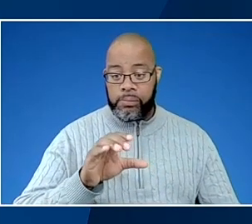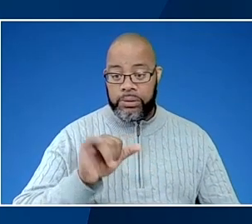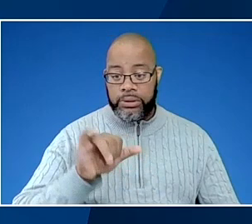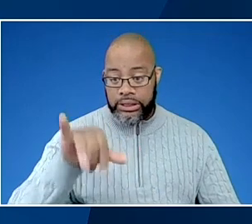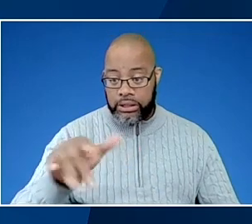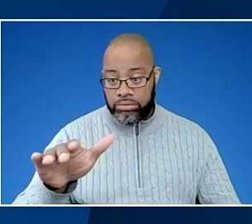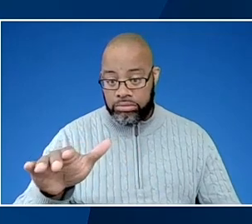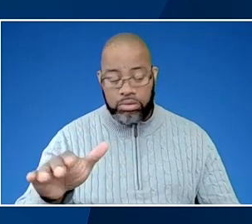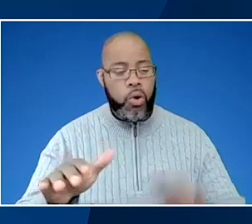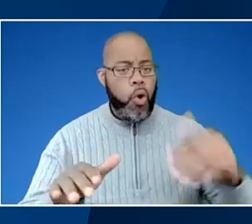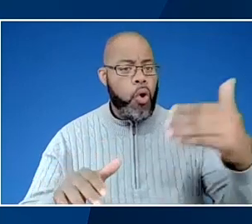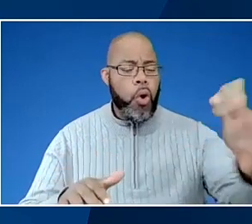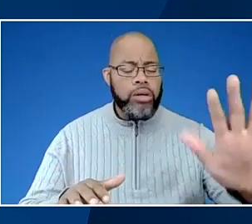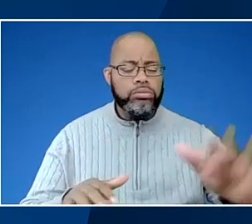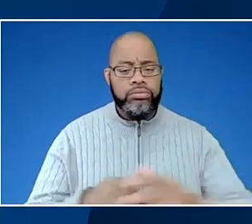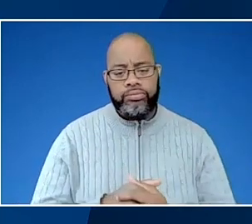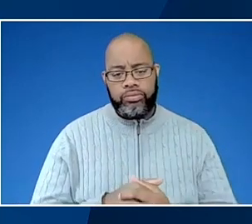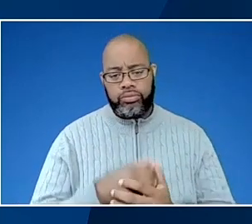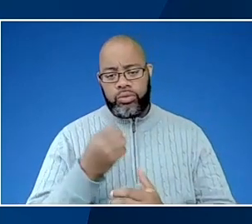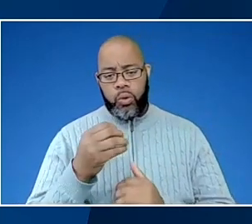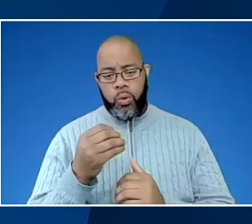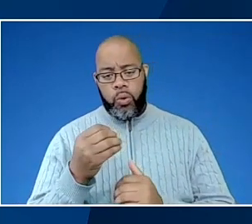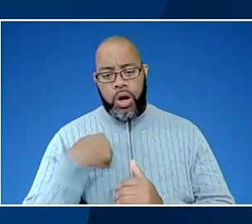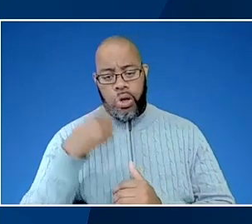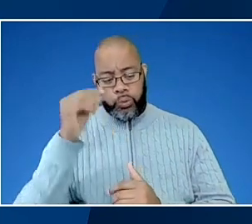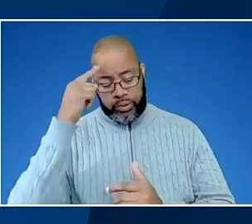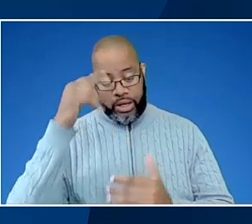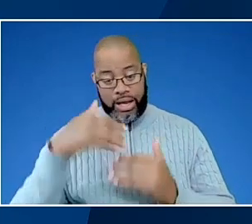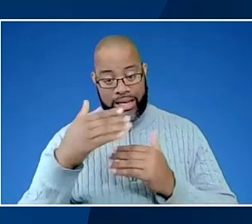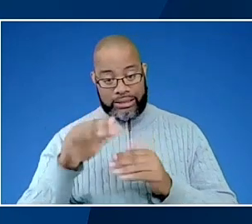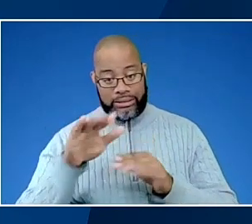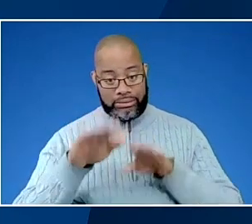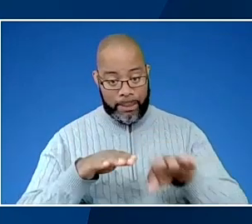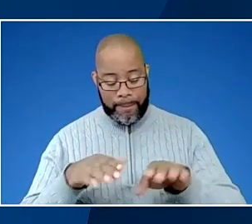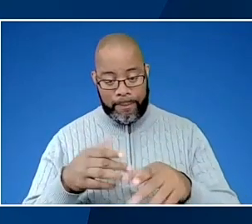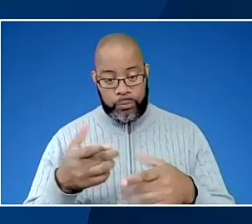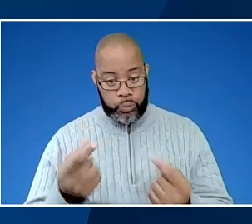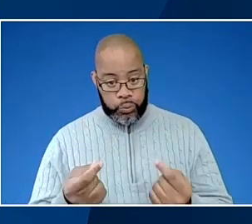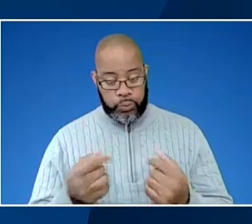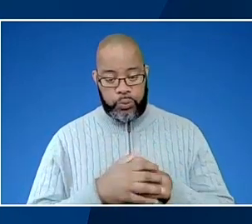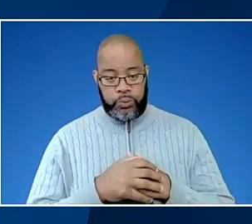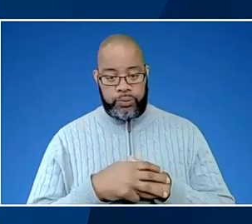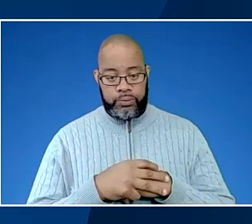So I do think the next step is to discuss